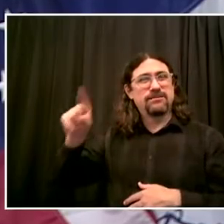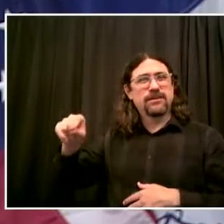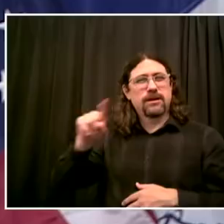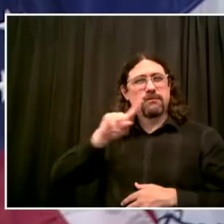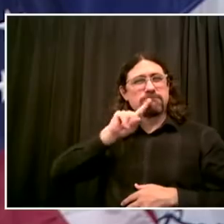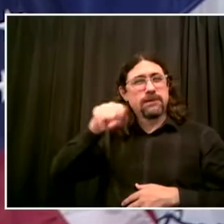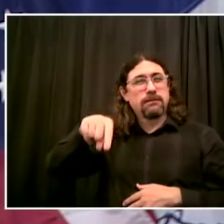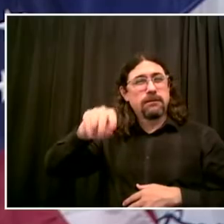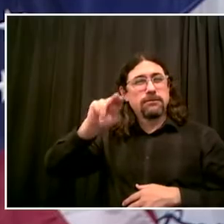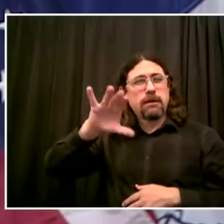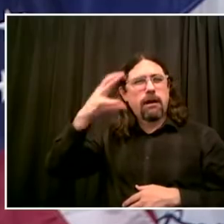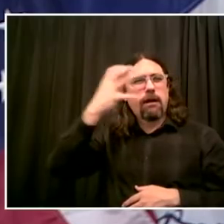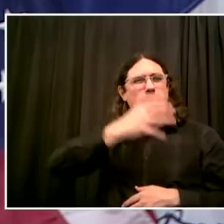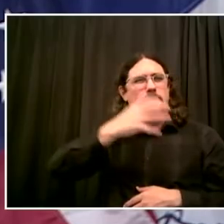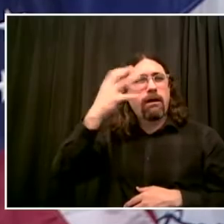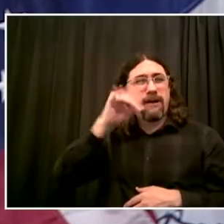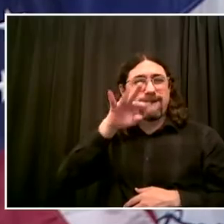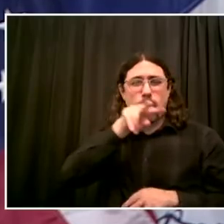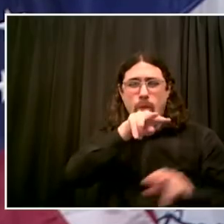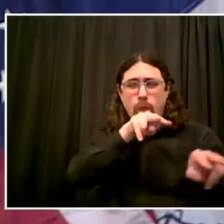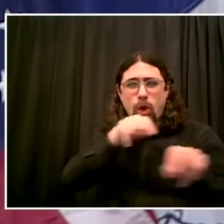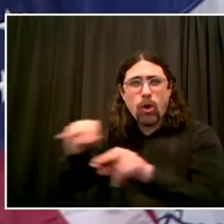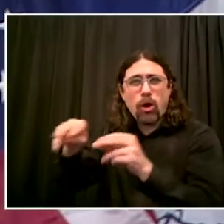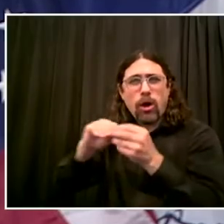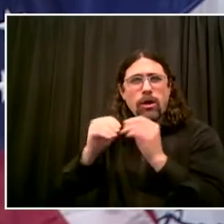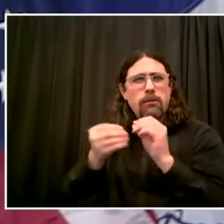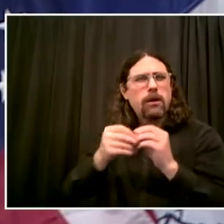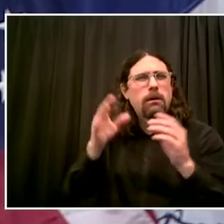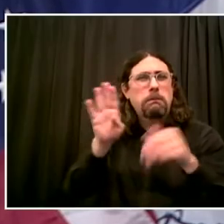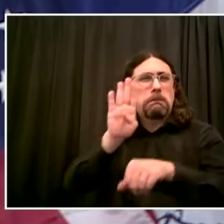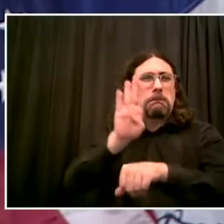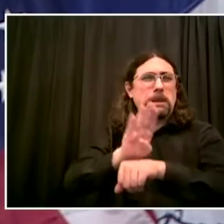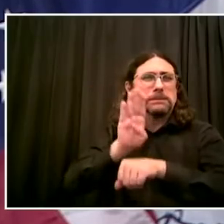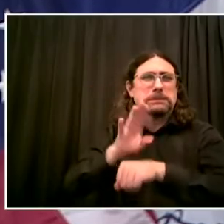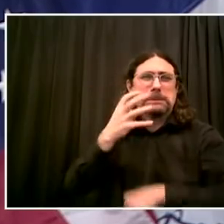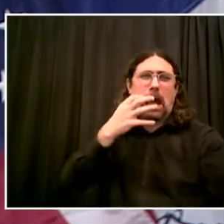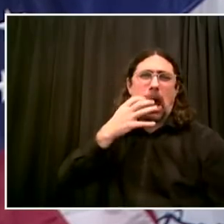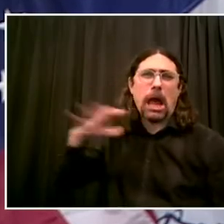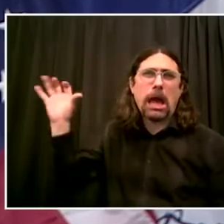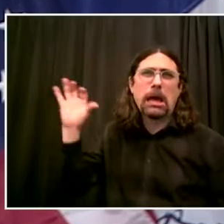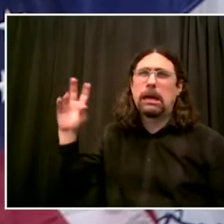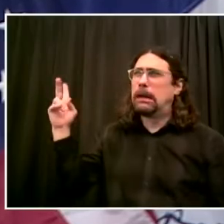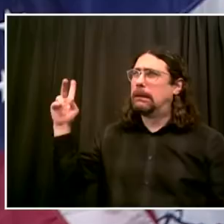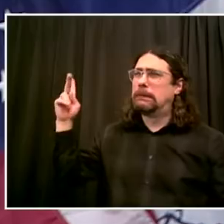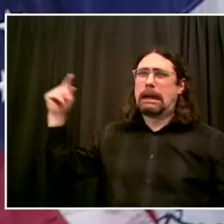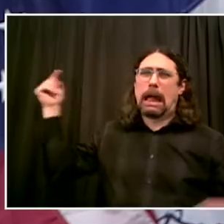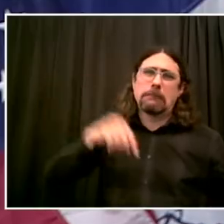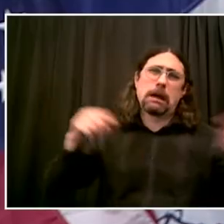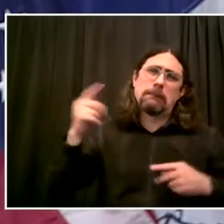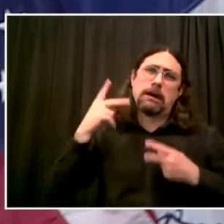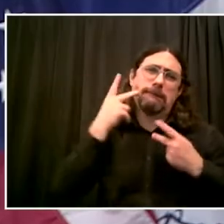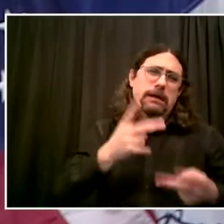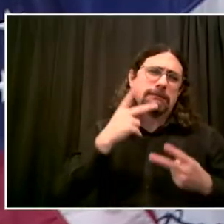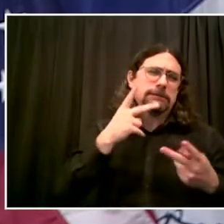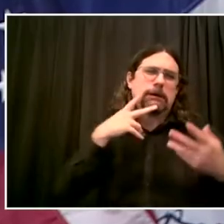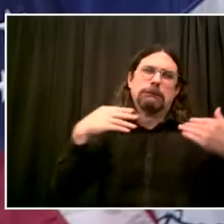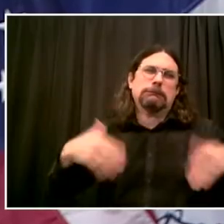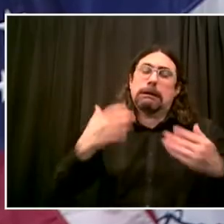RDOPEPD SIGNIFICANTLY. NEW YOWA BECOMING A GREAT GLOBAL CAPITAL.